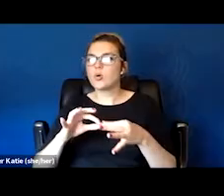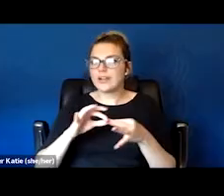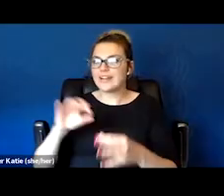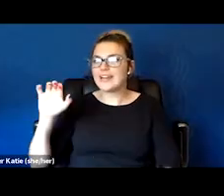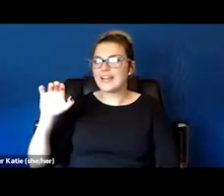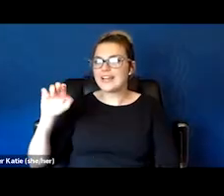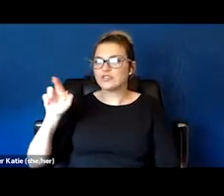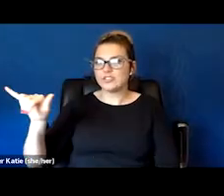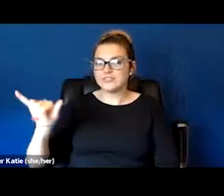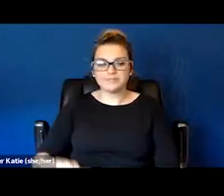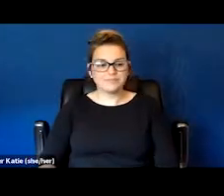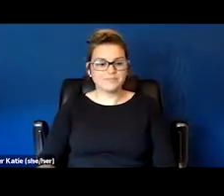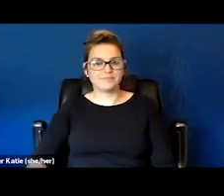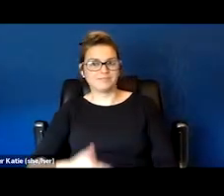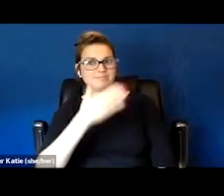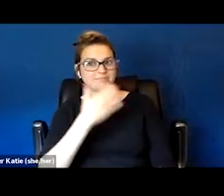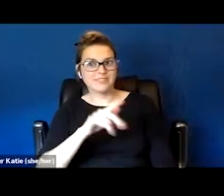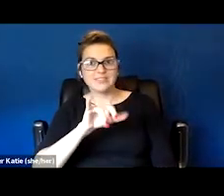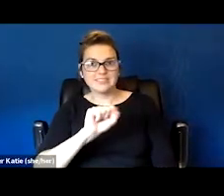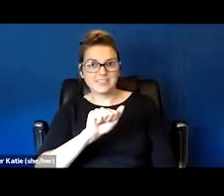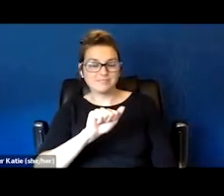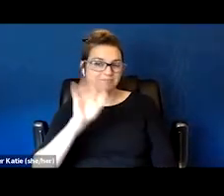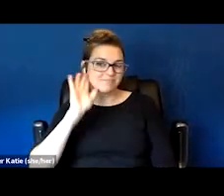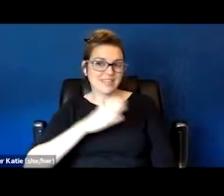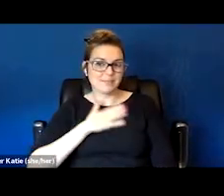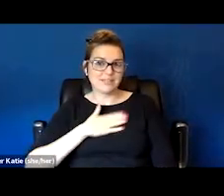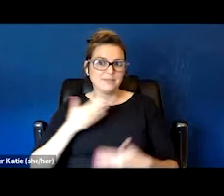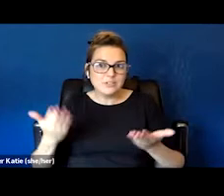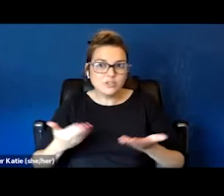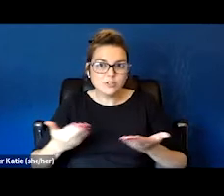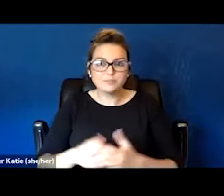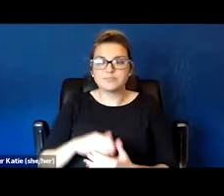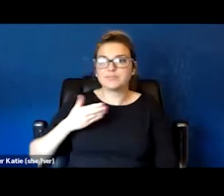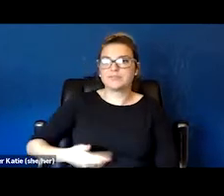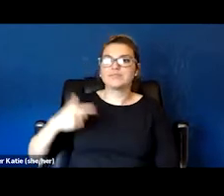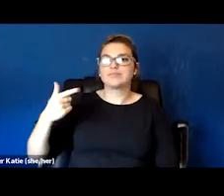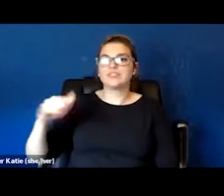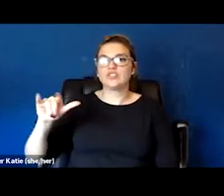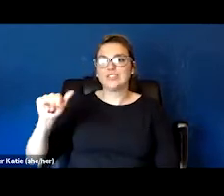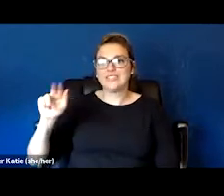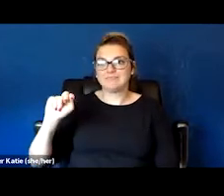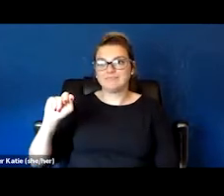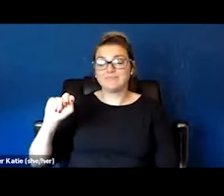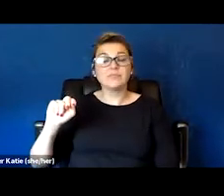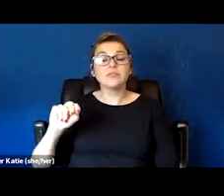Thanks so much, Alicia. Hi, everyone, happy to be here, I'm Gillian Morshedi. And a lot of my work for the last several years